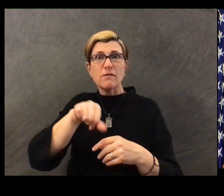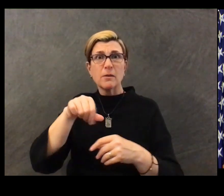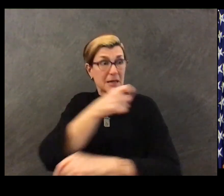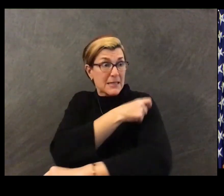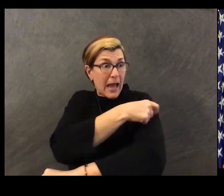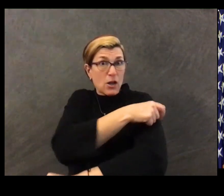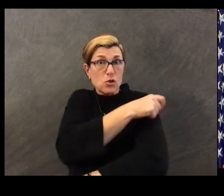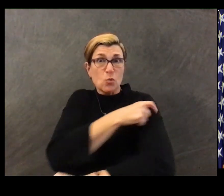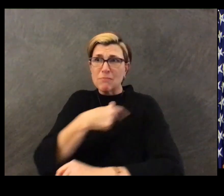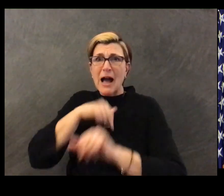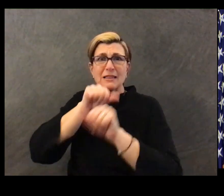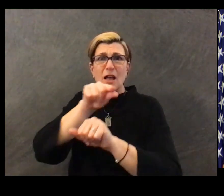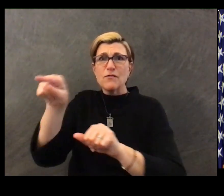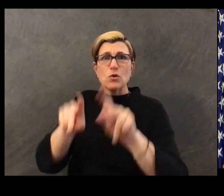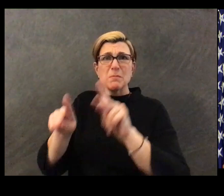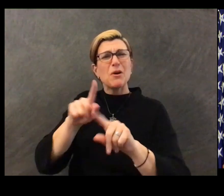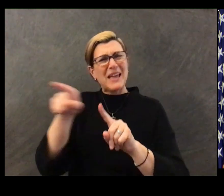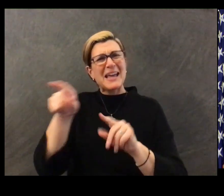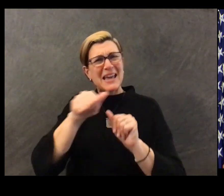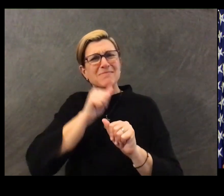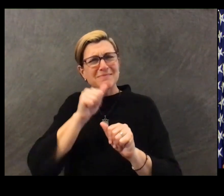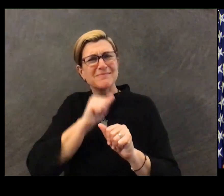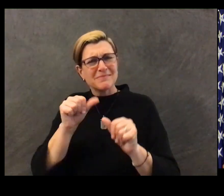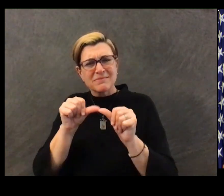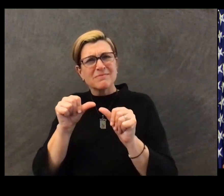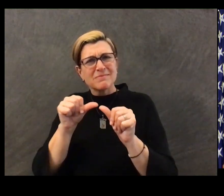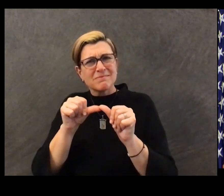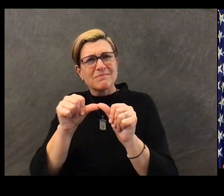little bit longer just a little bit not not much because safety has to